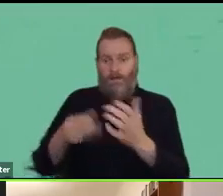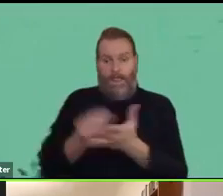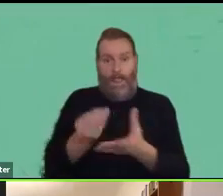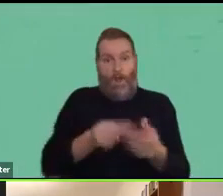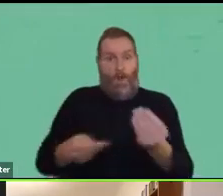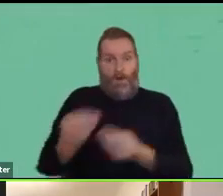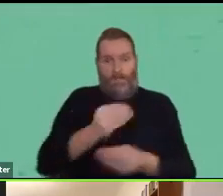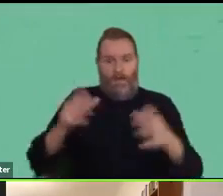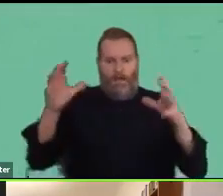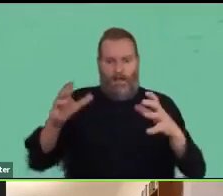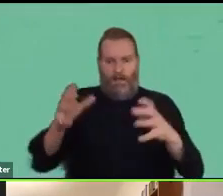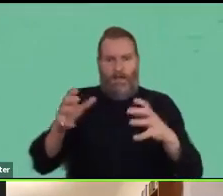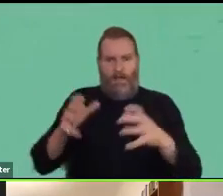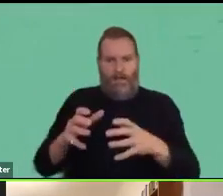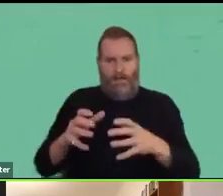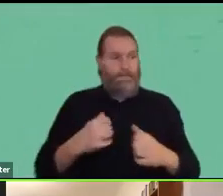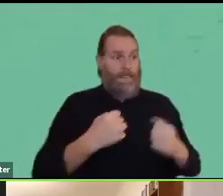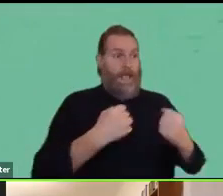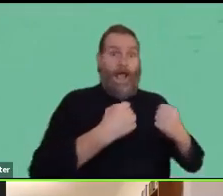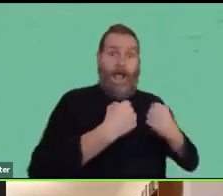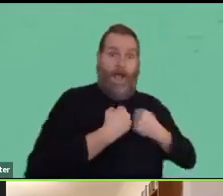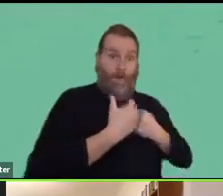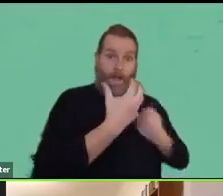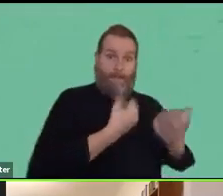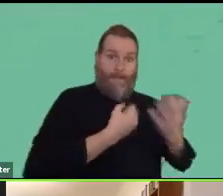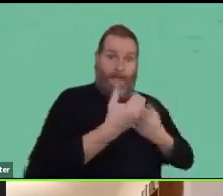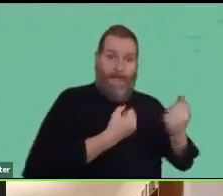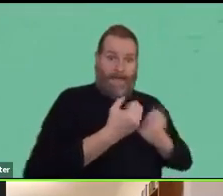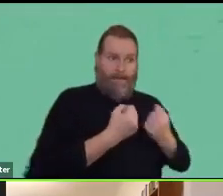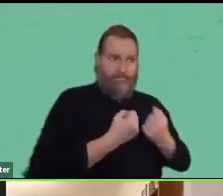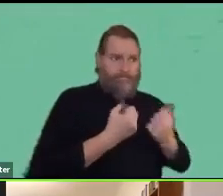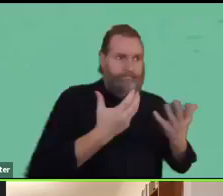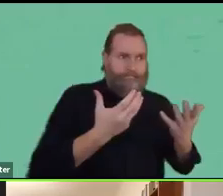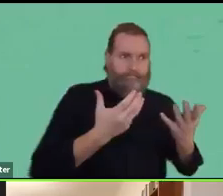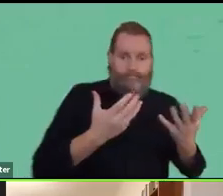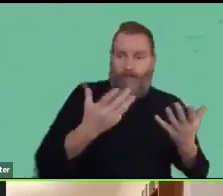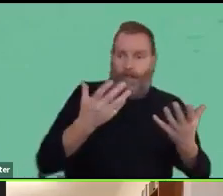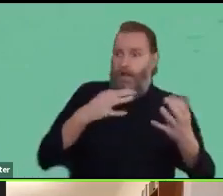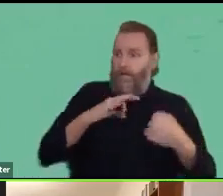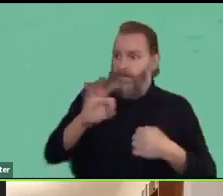squeezing our pay so that our members some of them have to give up their jobs or actually will have